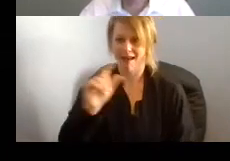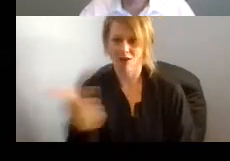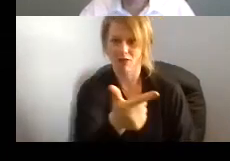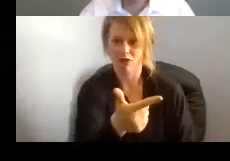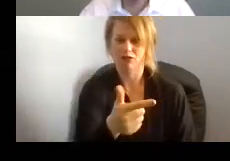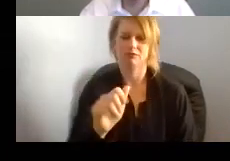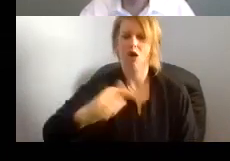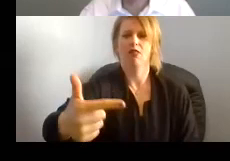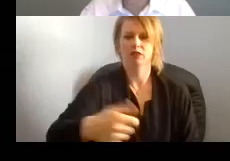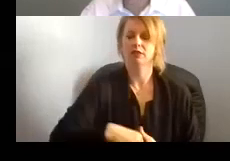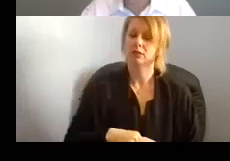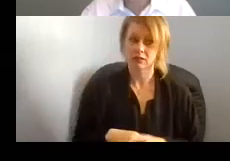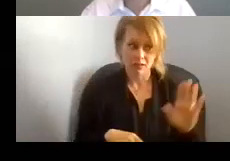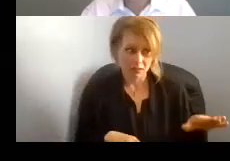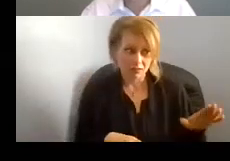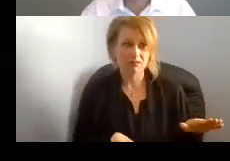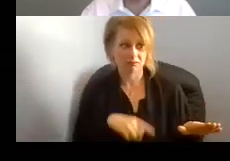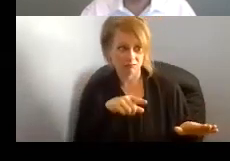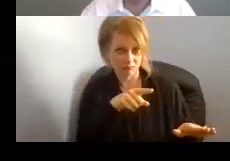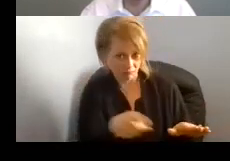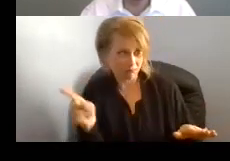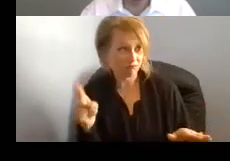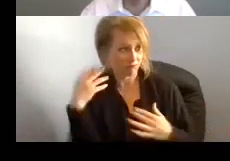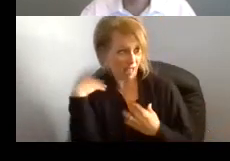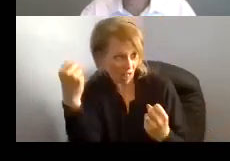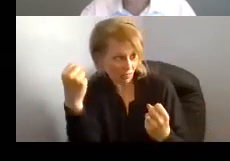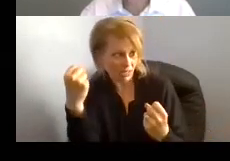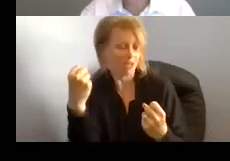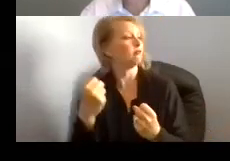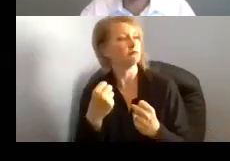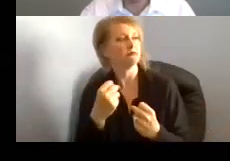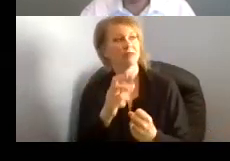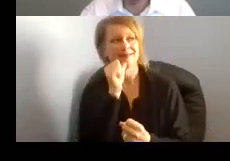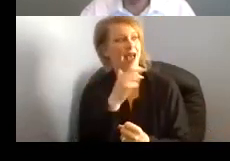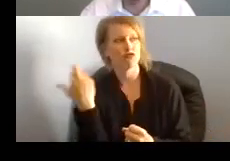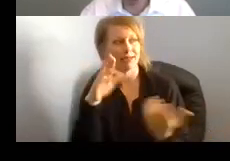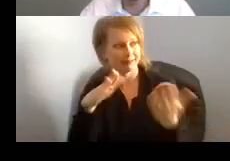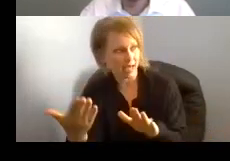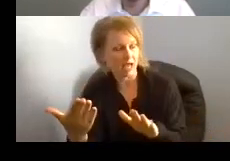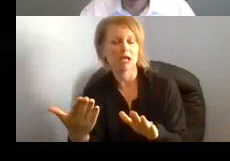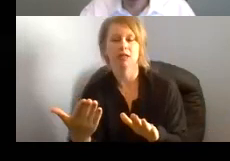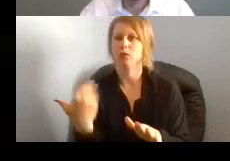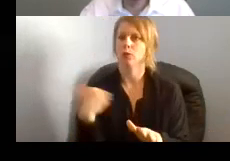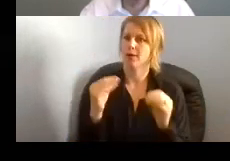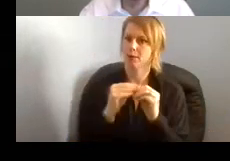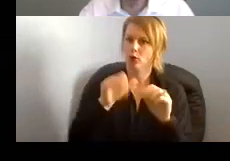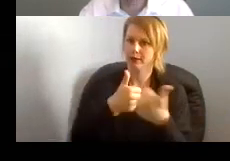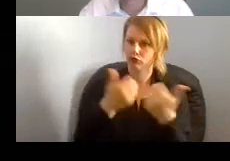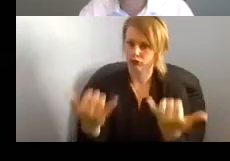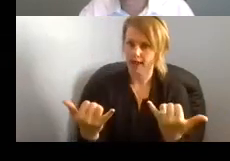others close to them are healthy and not at risk of dying as well becomes even more challenging, even if the initial death was unrelated